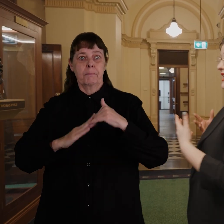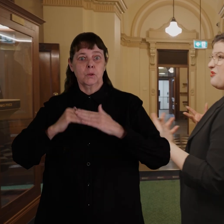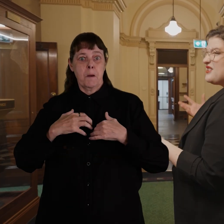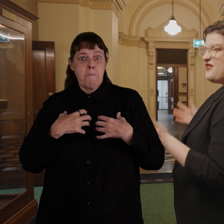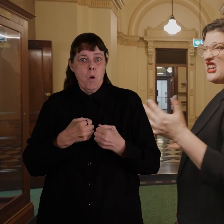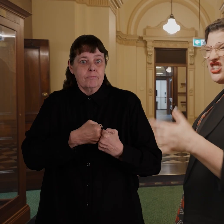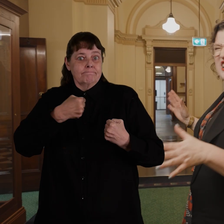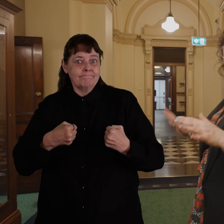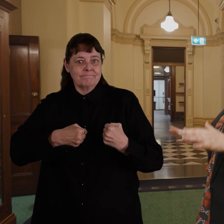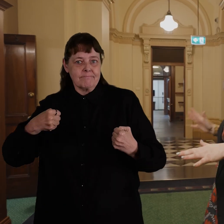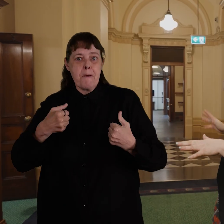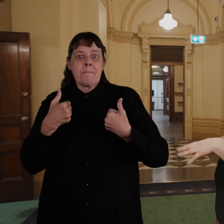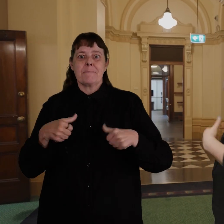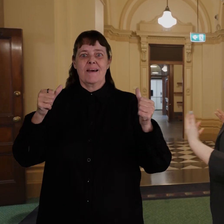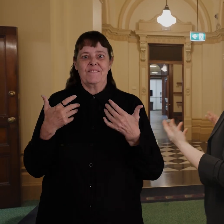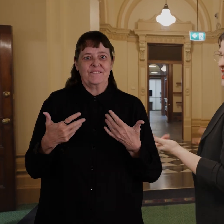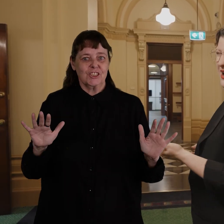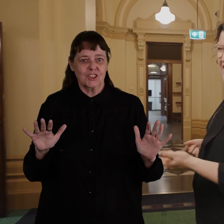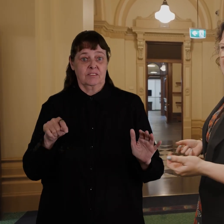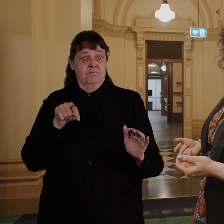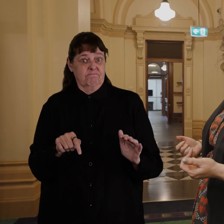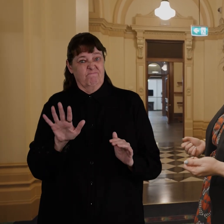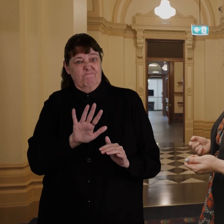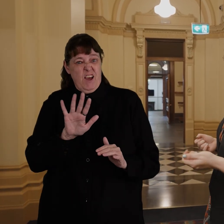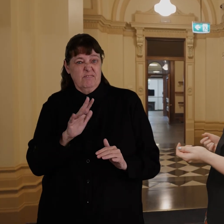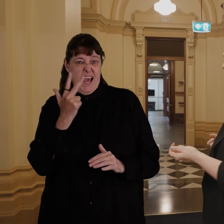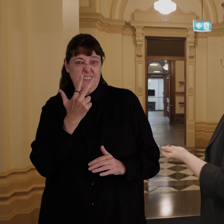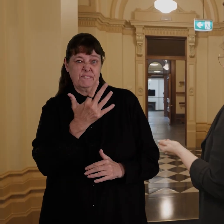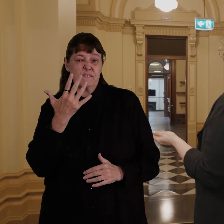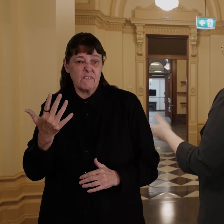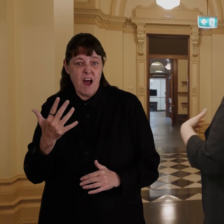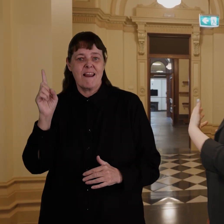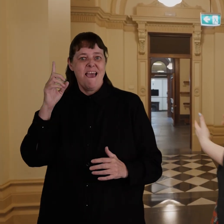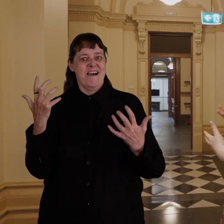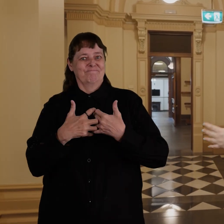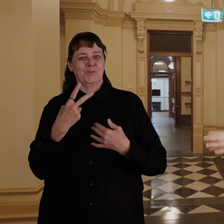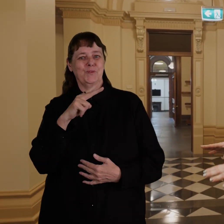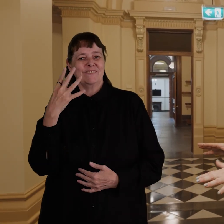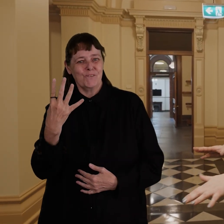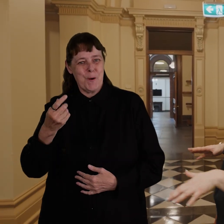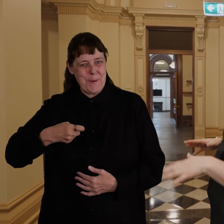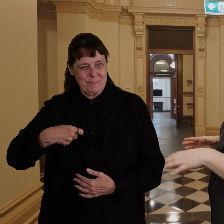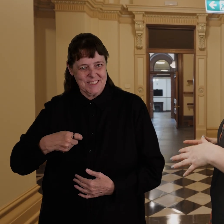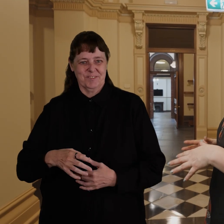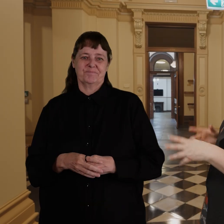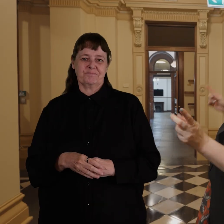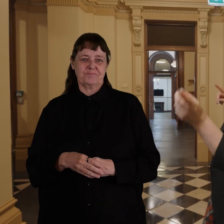and it was finished in its current form in about 1855, and then it fit 24 members.